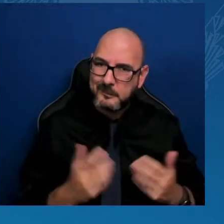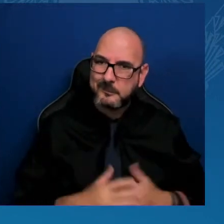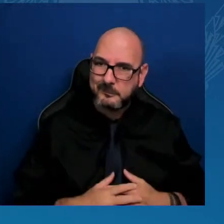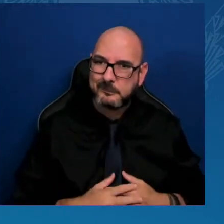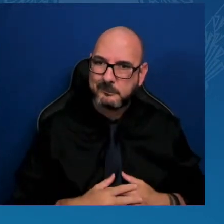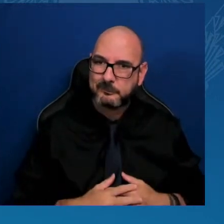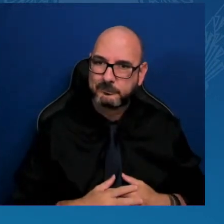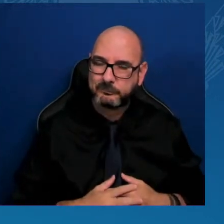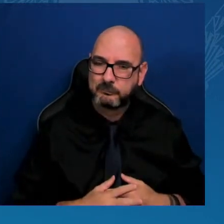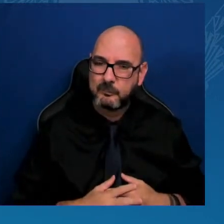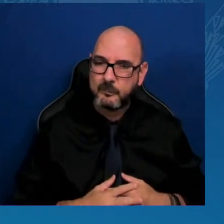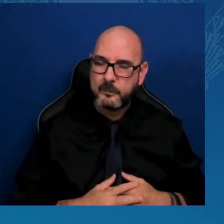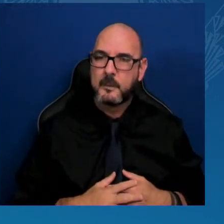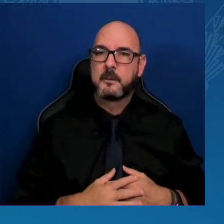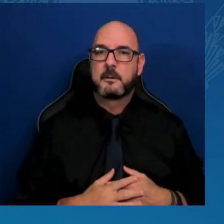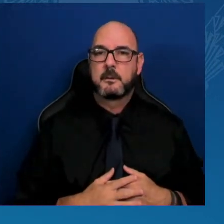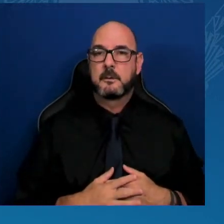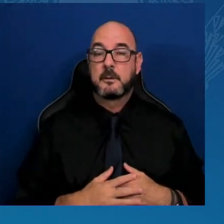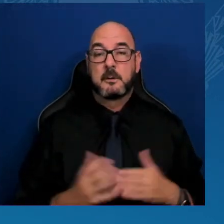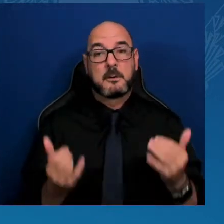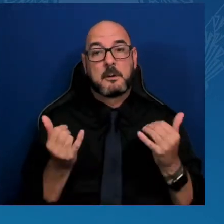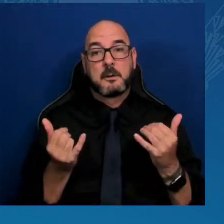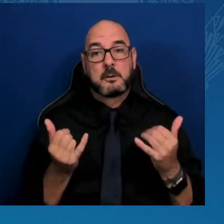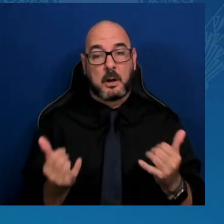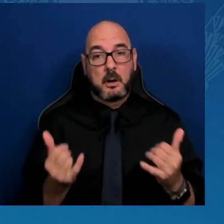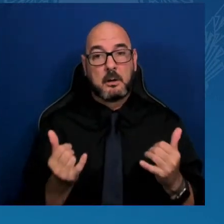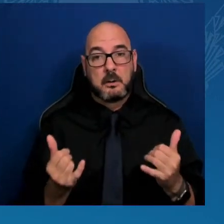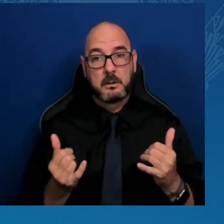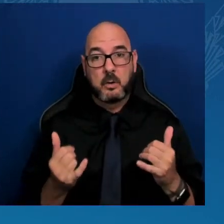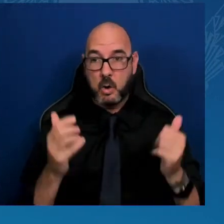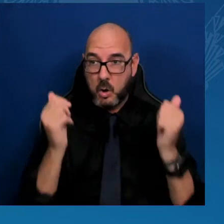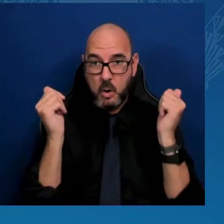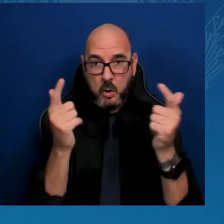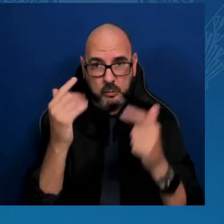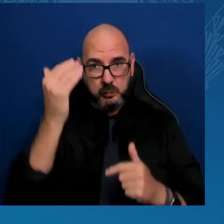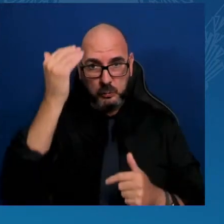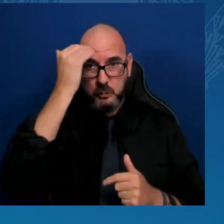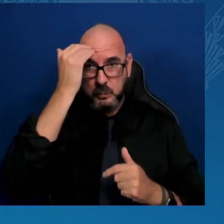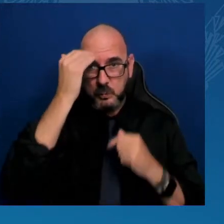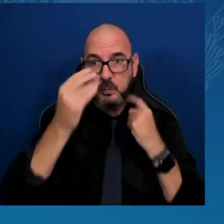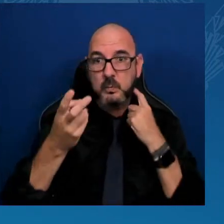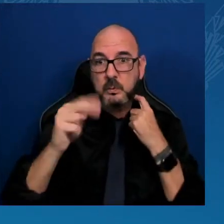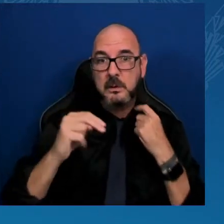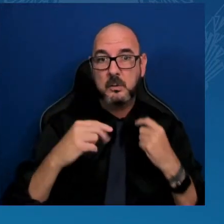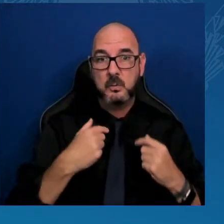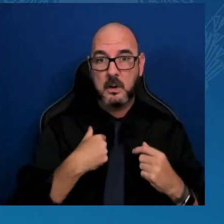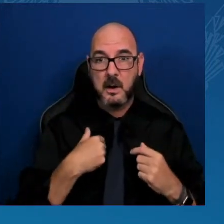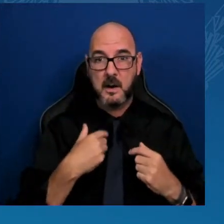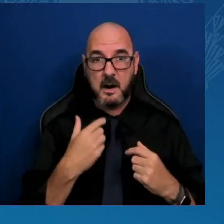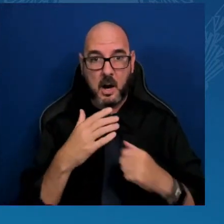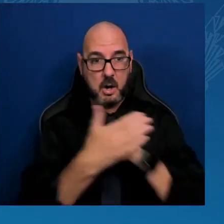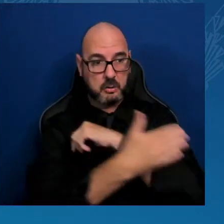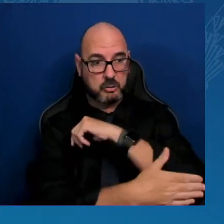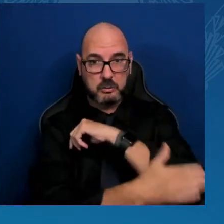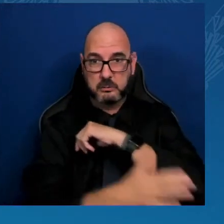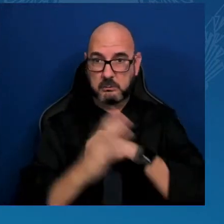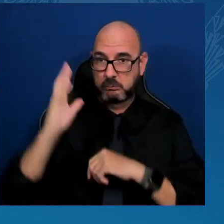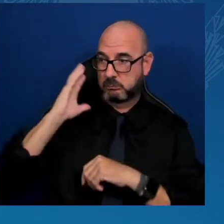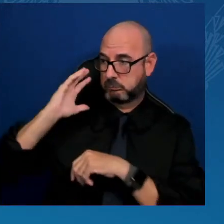Now, as we all know, when our nation was established, these principles did not apply equally to all Americans.